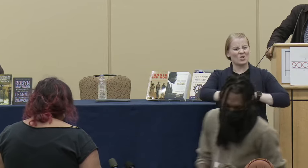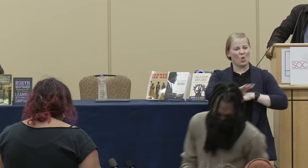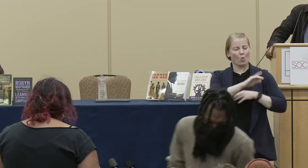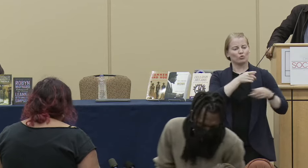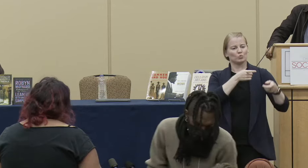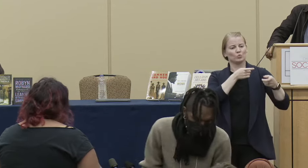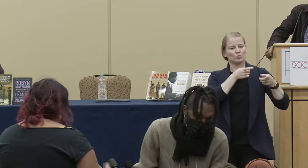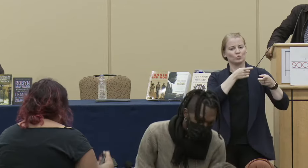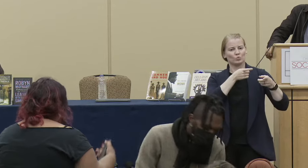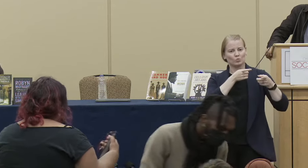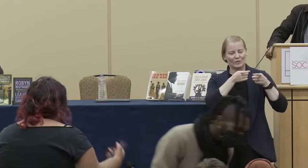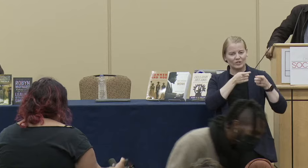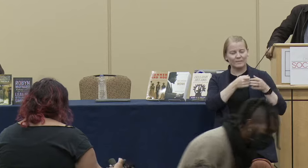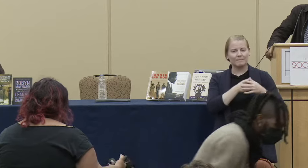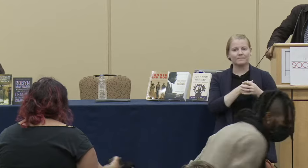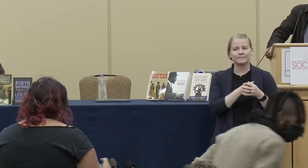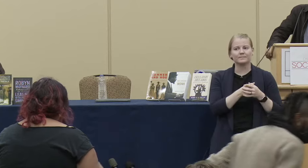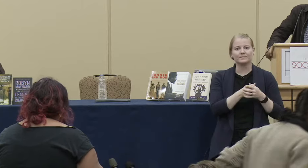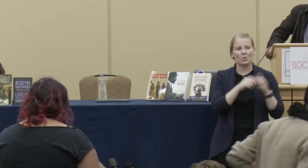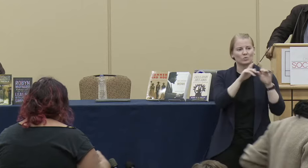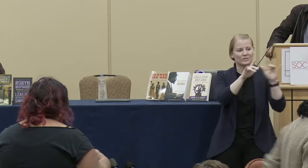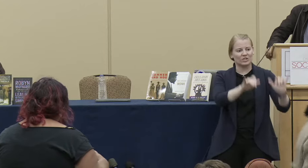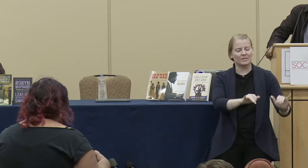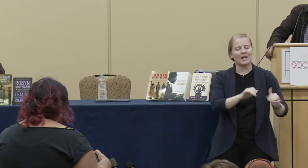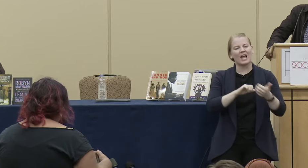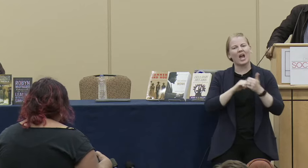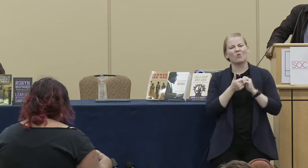piece about defending socialism and those regimes, how you, I